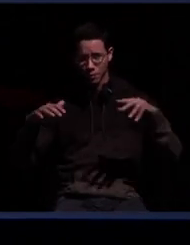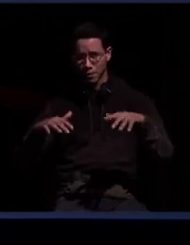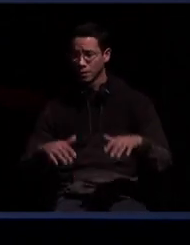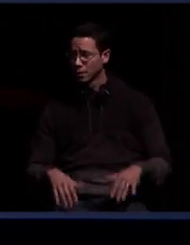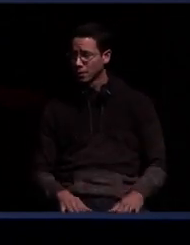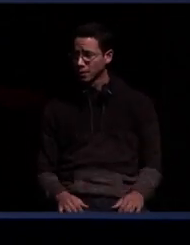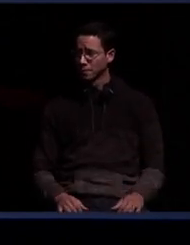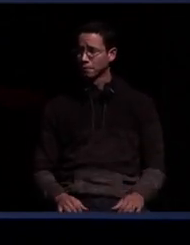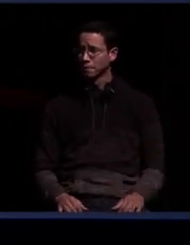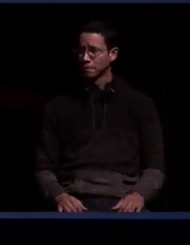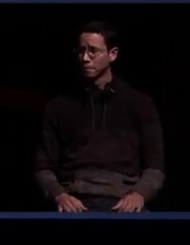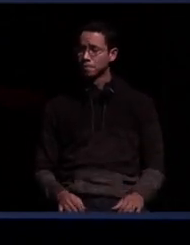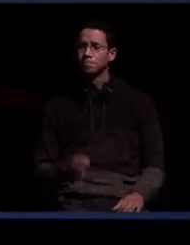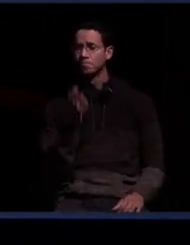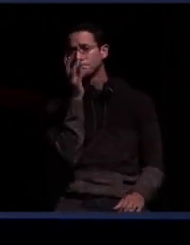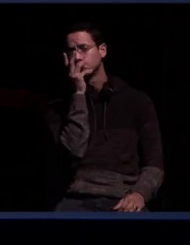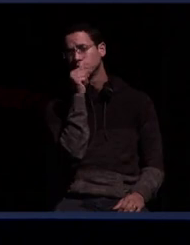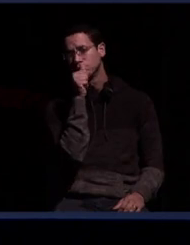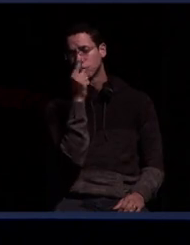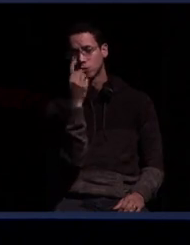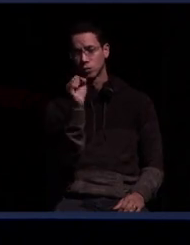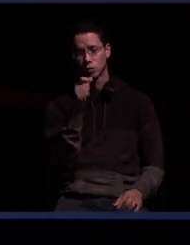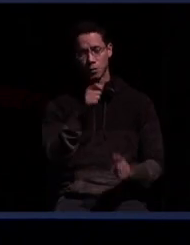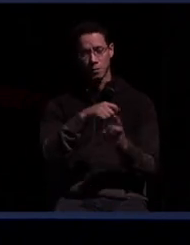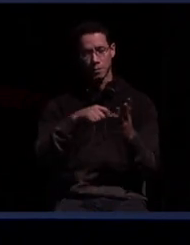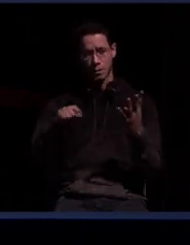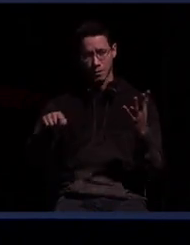It took me 18 months to understand what I was looking for.